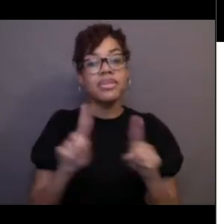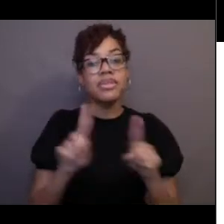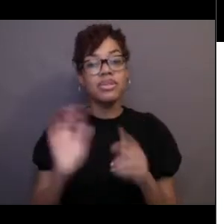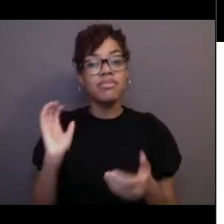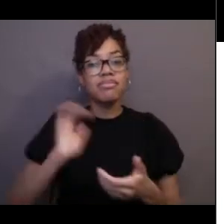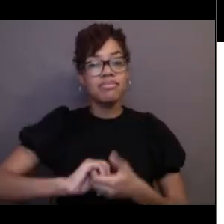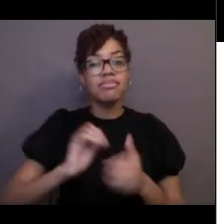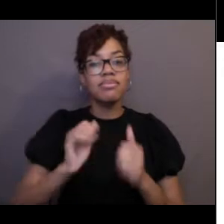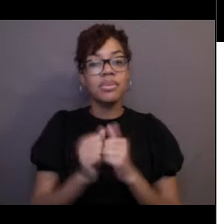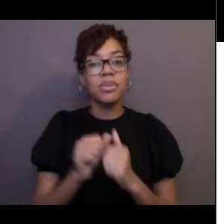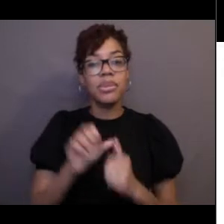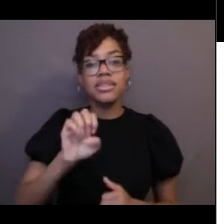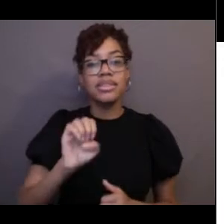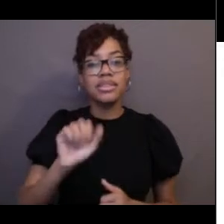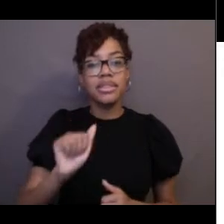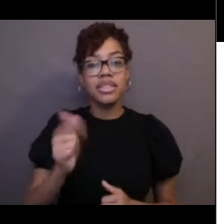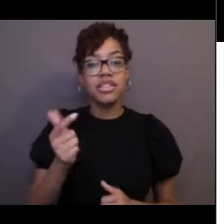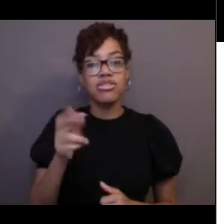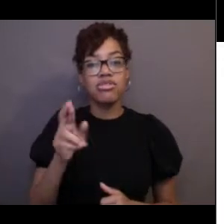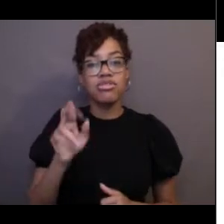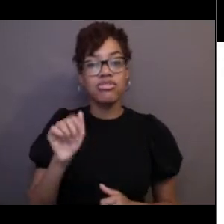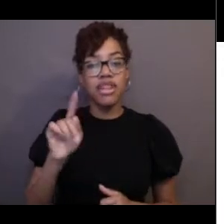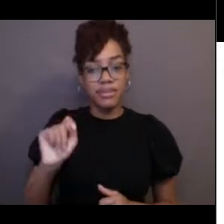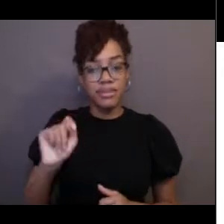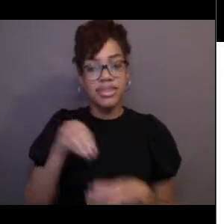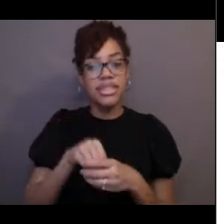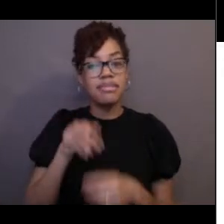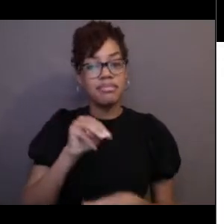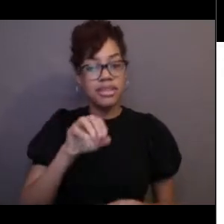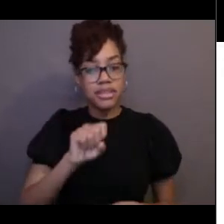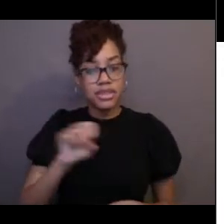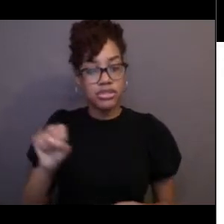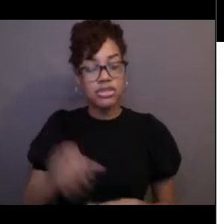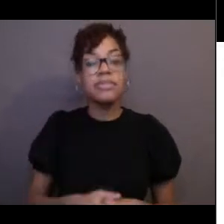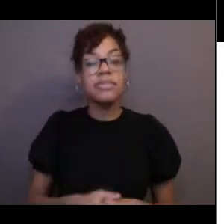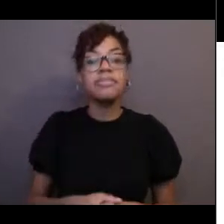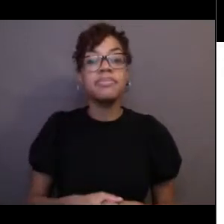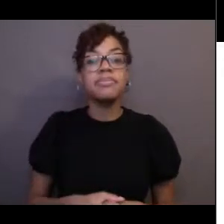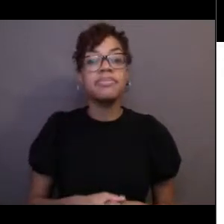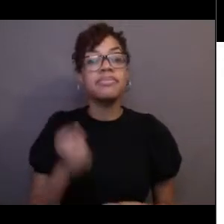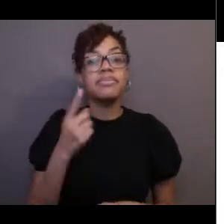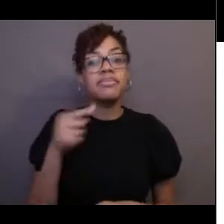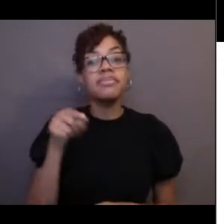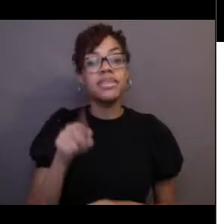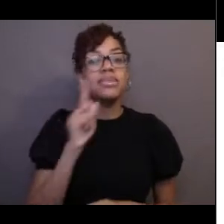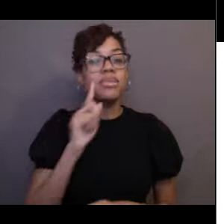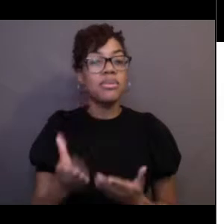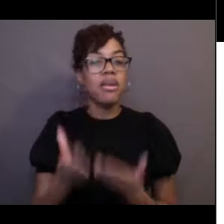here on Cape Cod, Massachusetts. NOAA Live webinars will be offered most Wednesdays during the school year at 4:00 pm Eastern Time.